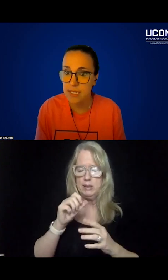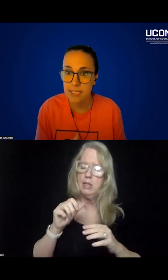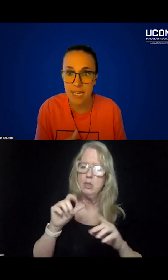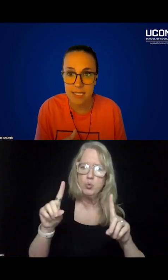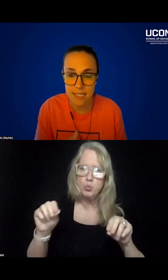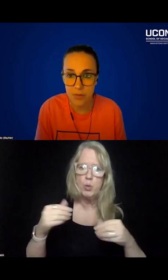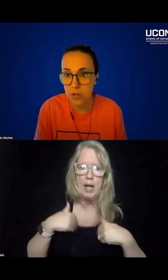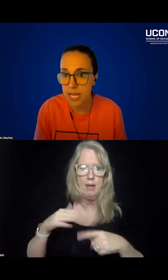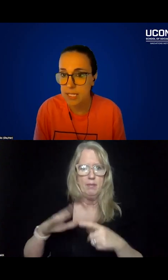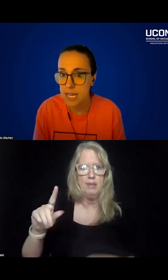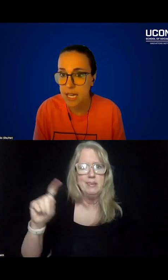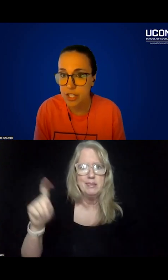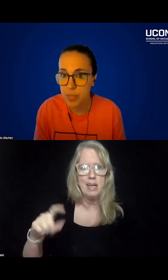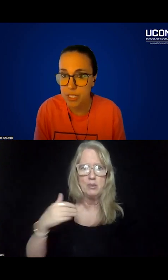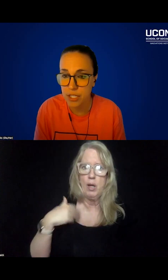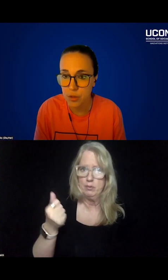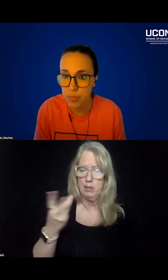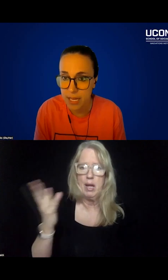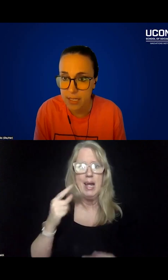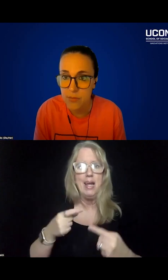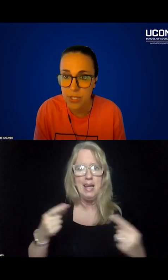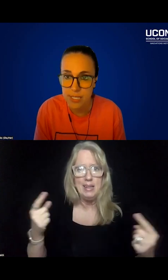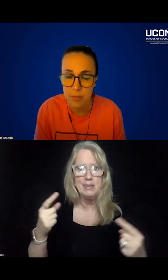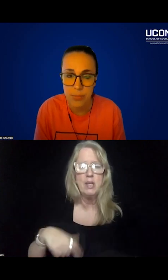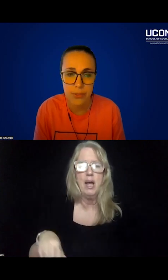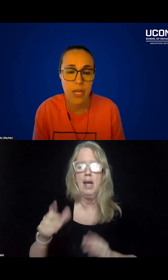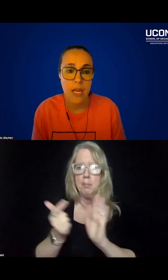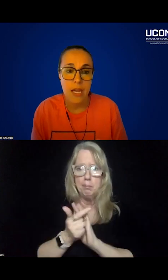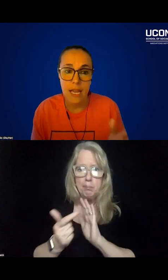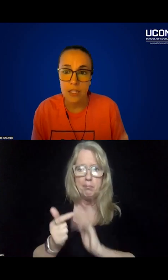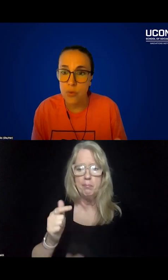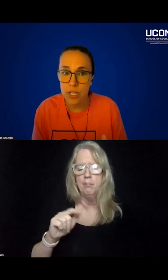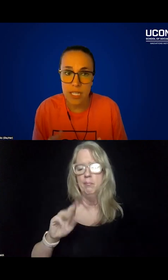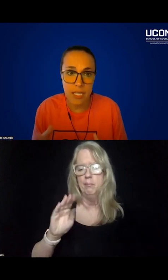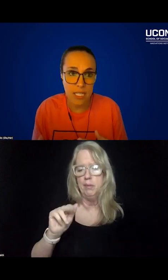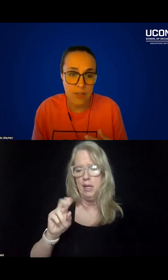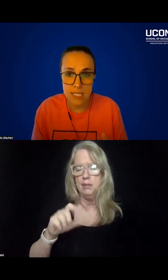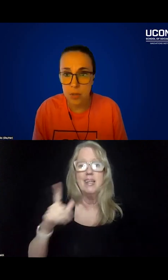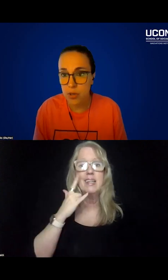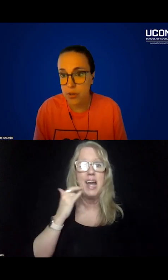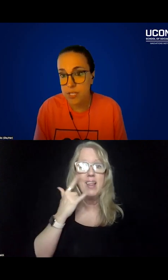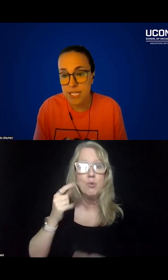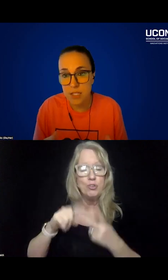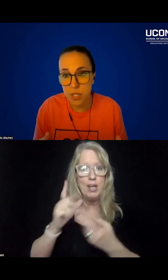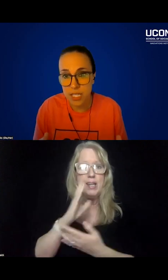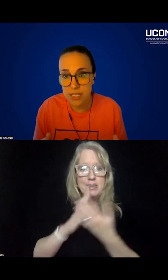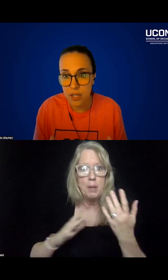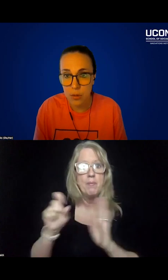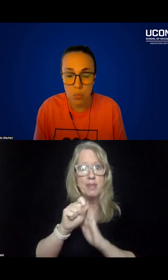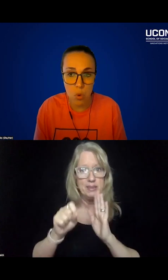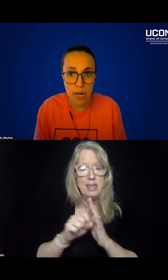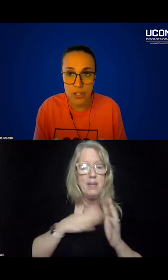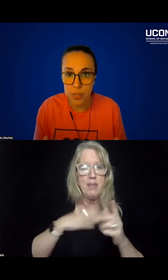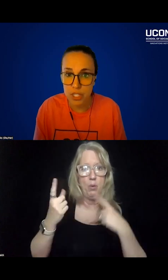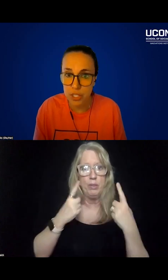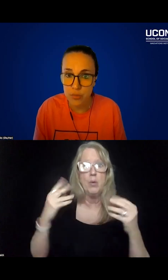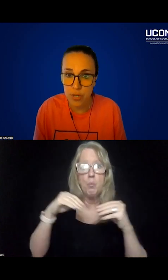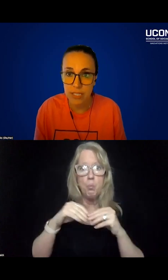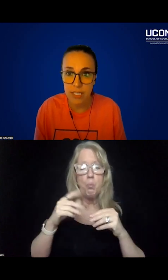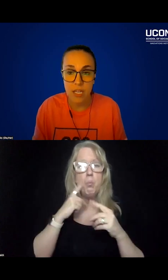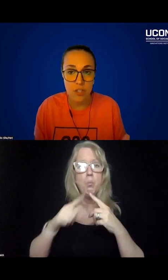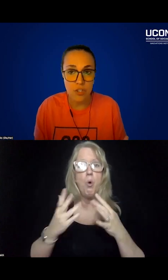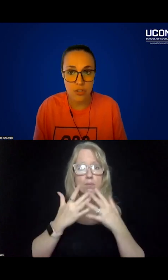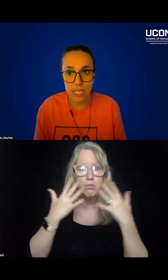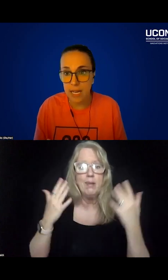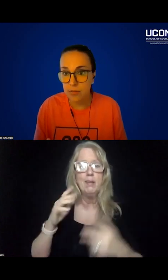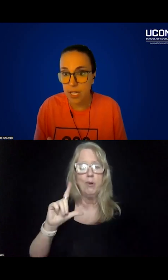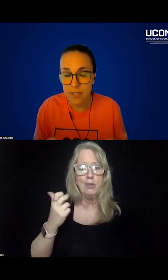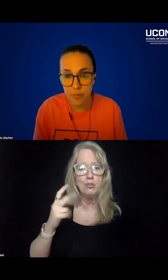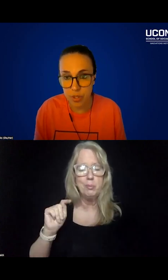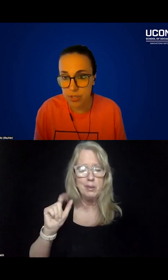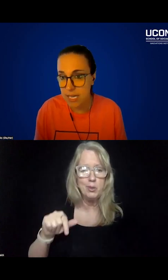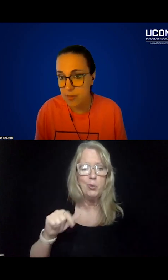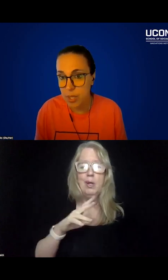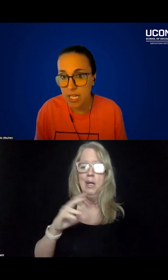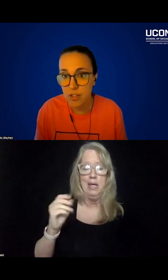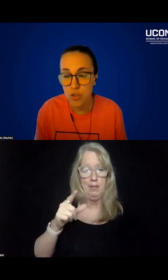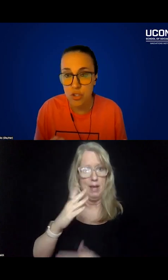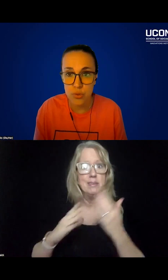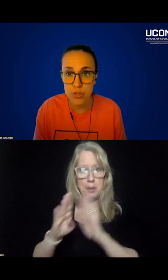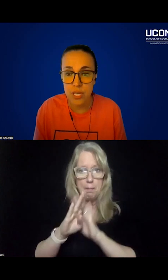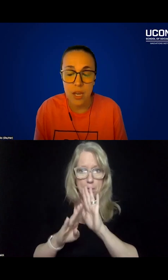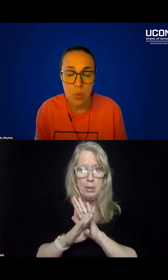TEXAS HAS MANY BANS FOR EXAMPLE. CALIFORNIA CERTAINLY HAS BILLS INTRODUCED,